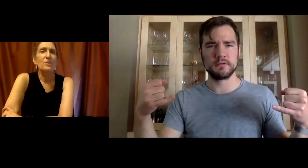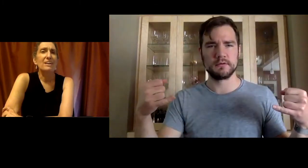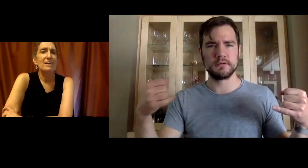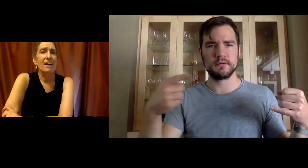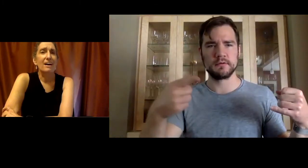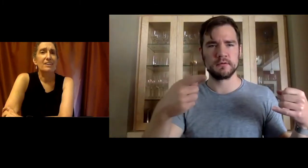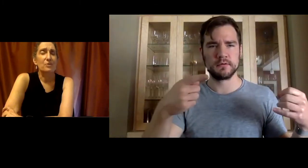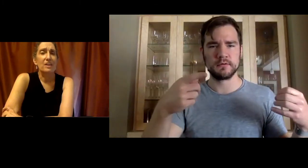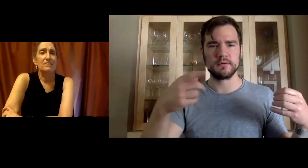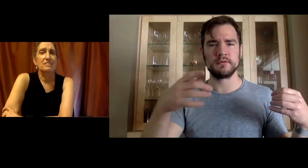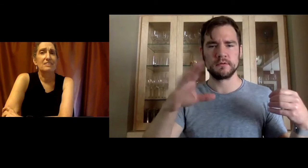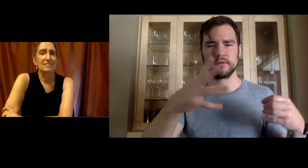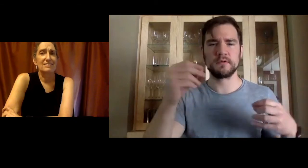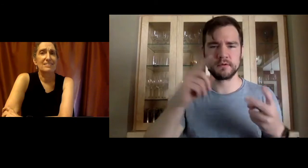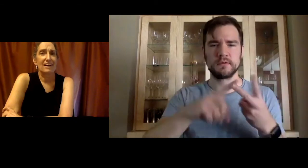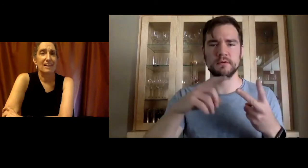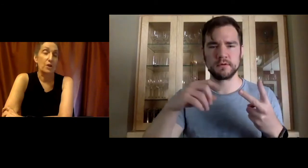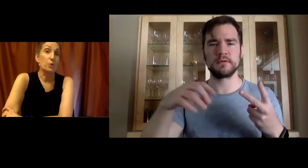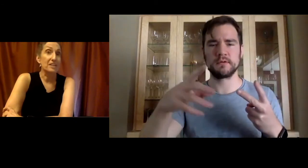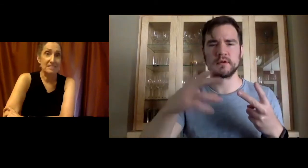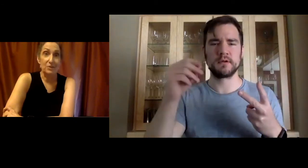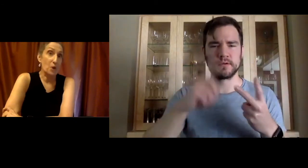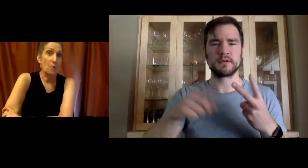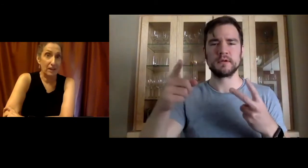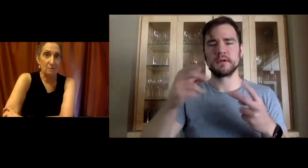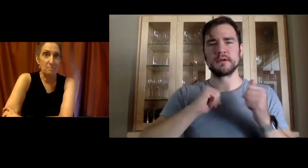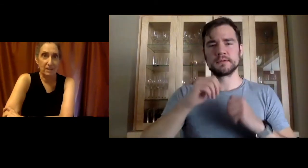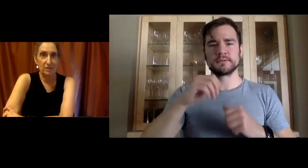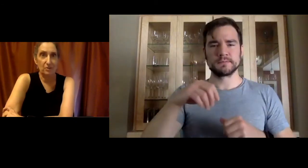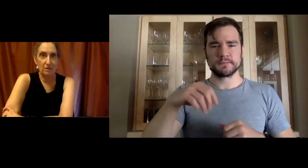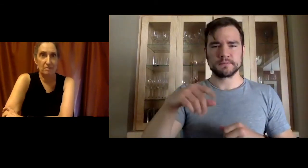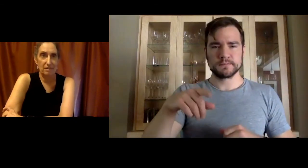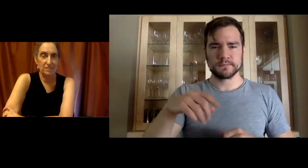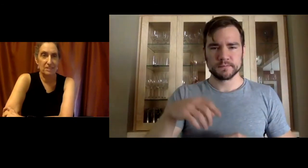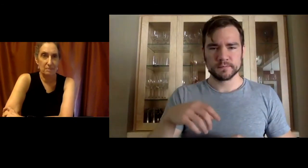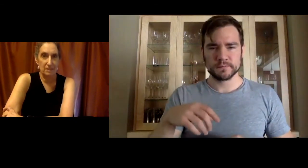Oh yeah, yeah, yeah, I know who that is. Yeah, I know who it is. I don't know him, but I know I've seen him then.